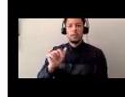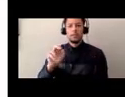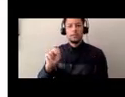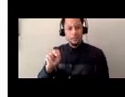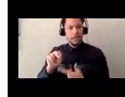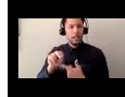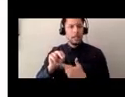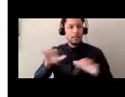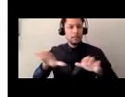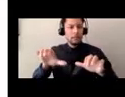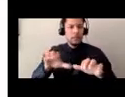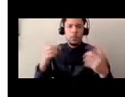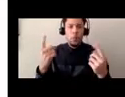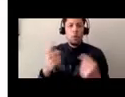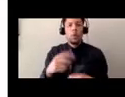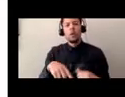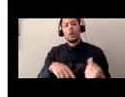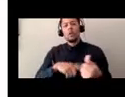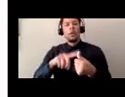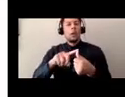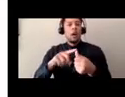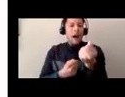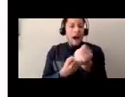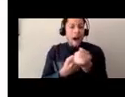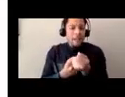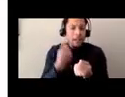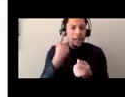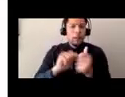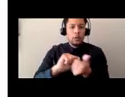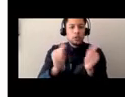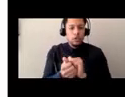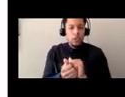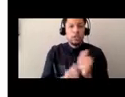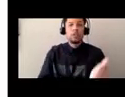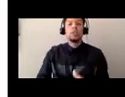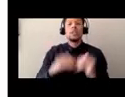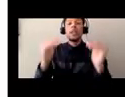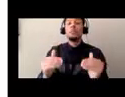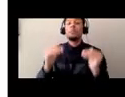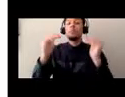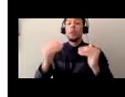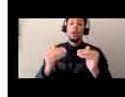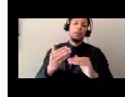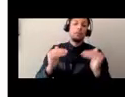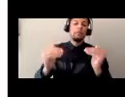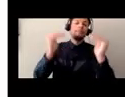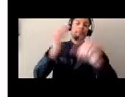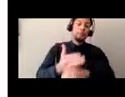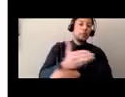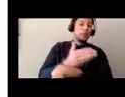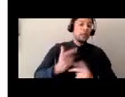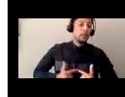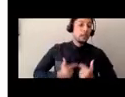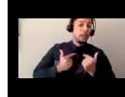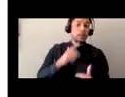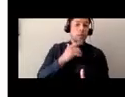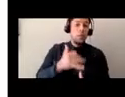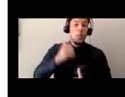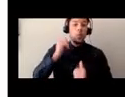for changes to improve the lives of older adults and people of all ages with disabilities in the area.